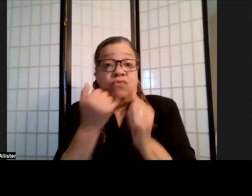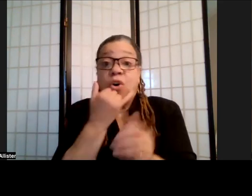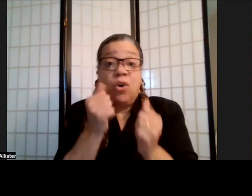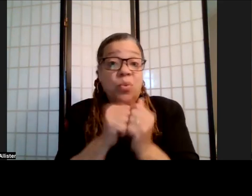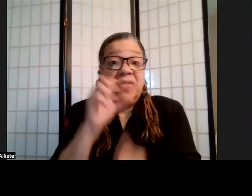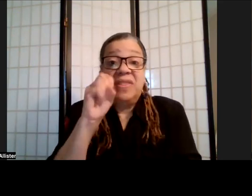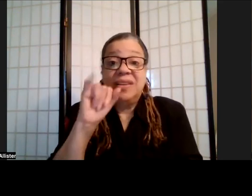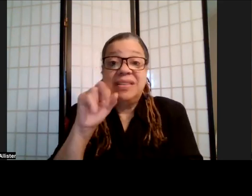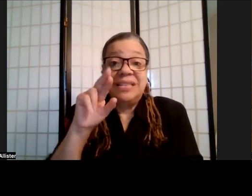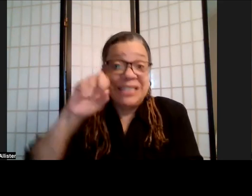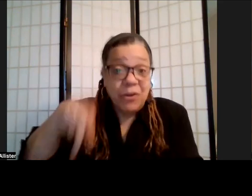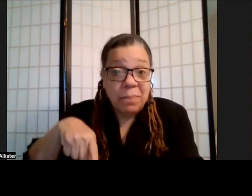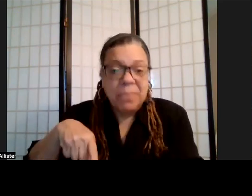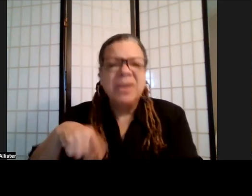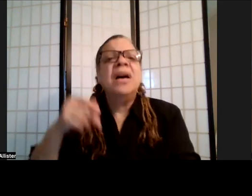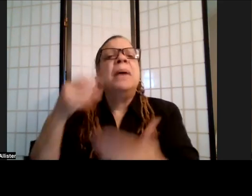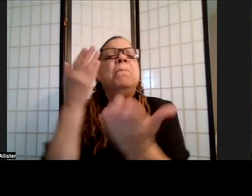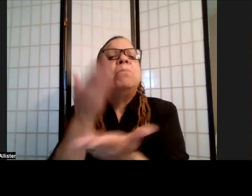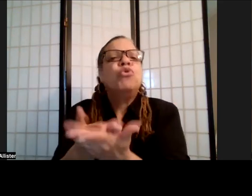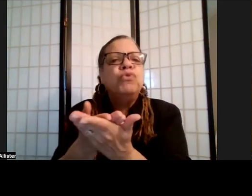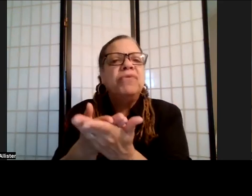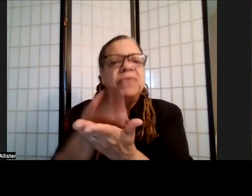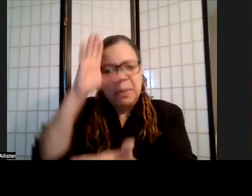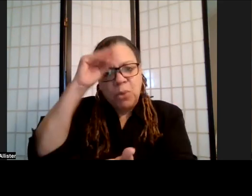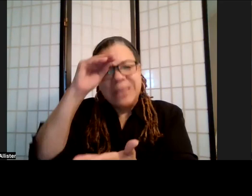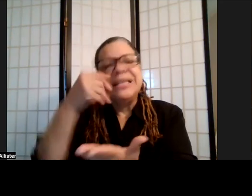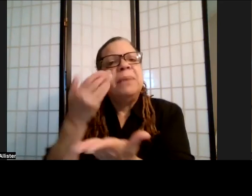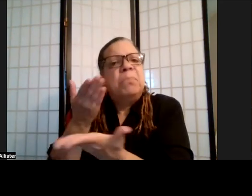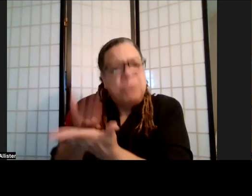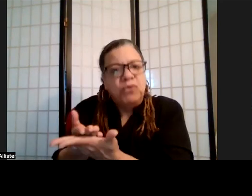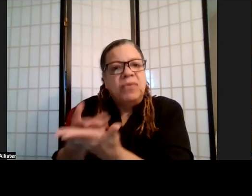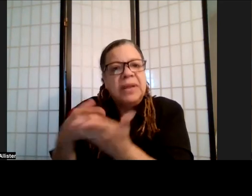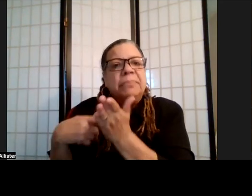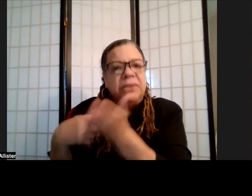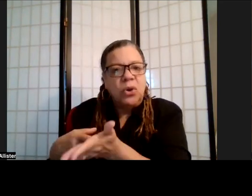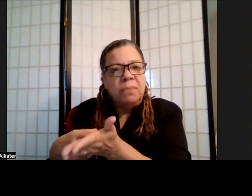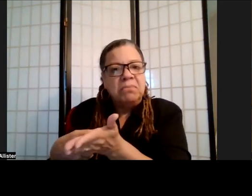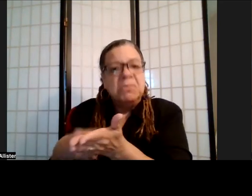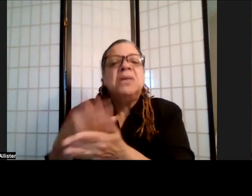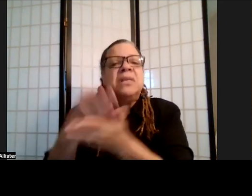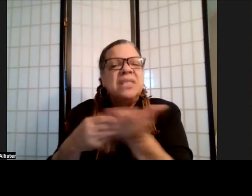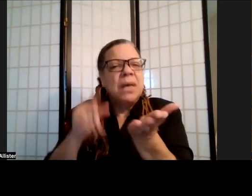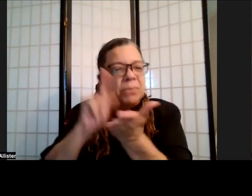Sadiq challenged the government to publish proof that the deaths weren't linked to the tainted syrup. A couple of newspapers took notice of his chain of his challenge,